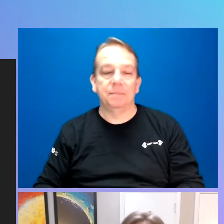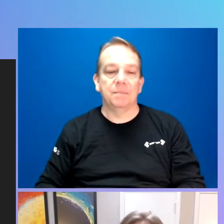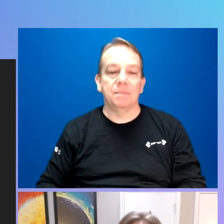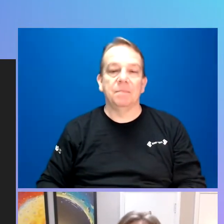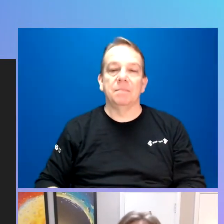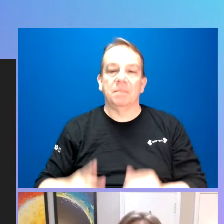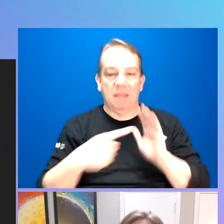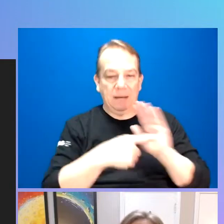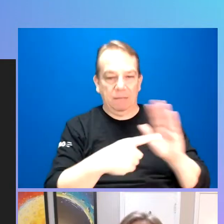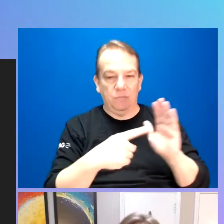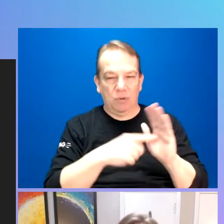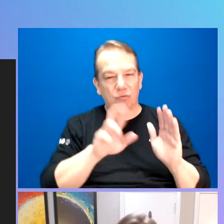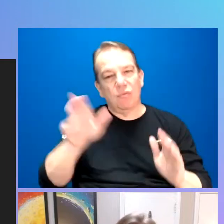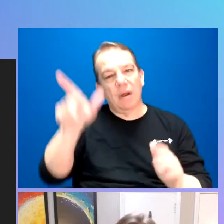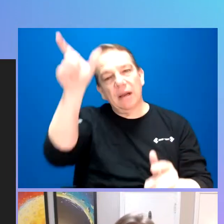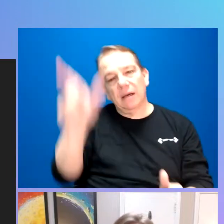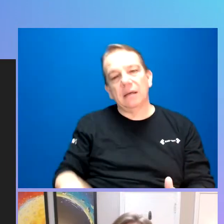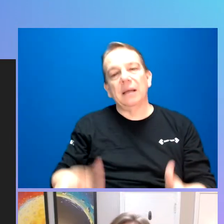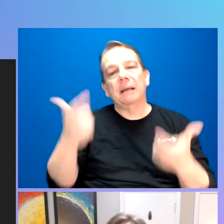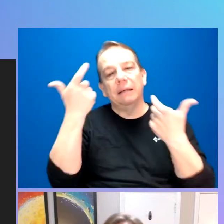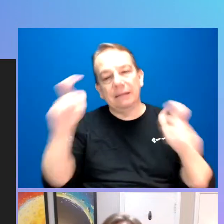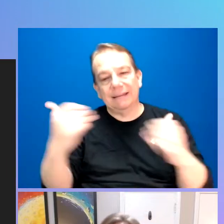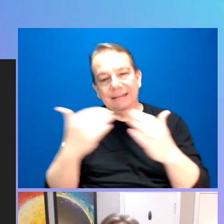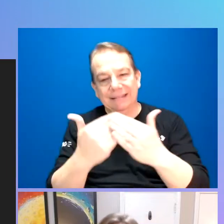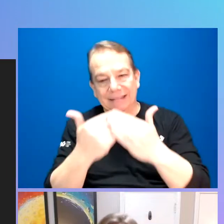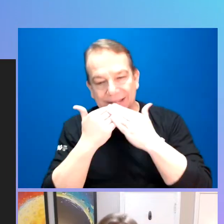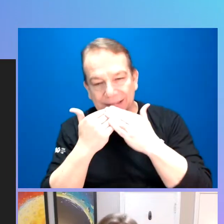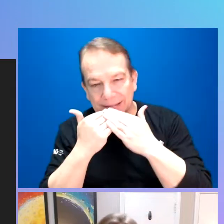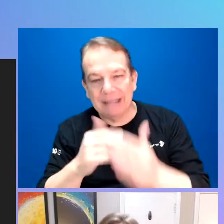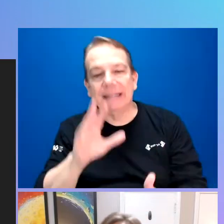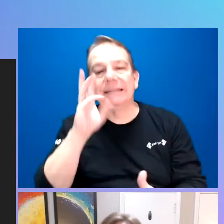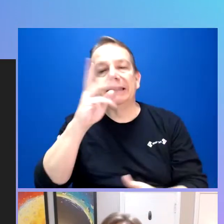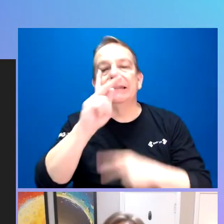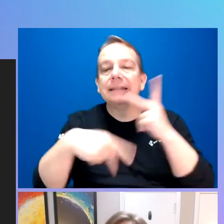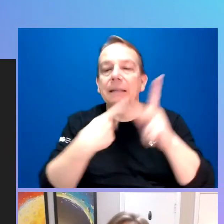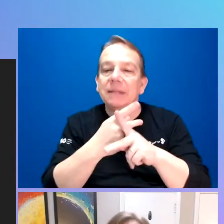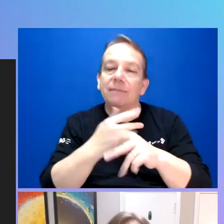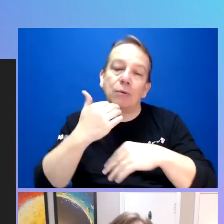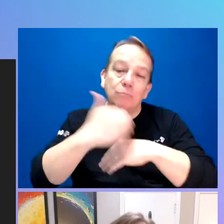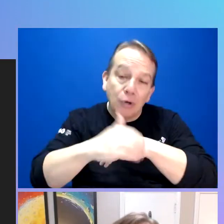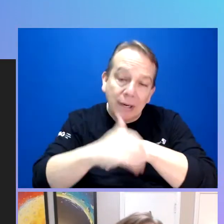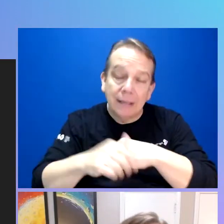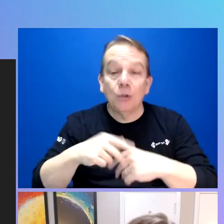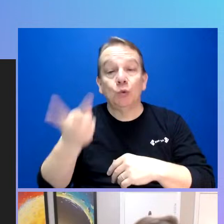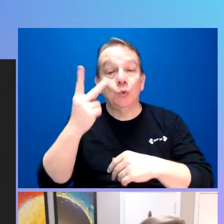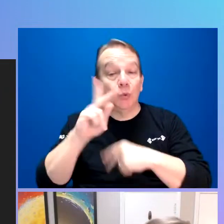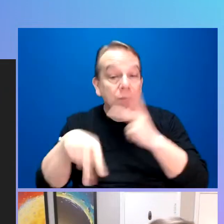I'm represents this list as a big sandwich made with six pieces of bread and two pieces